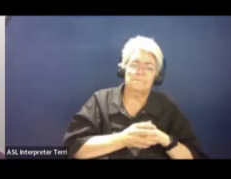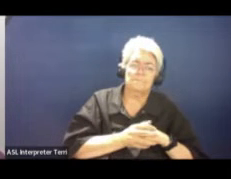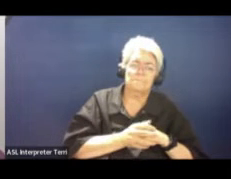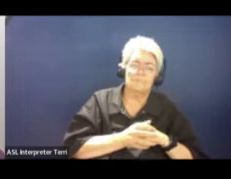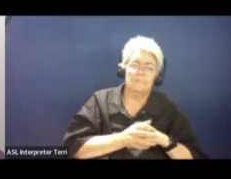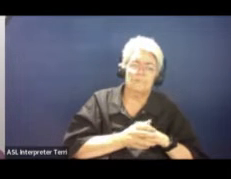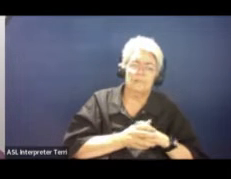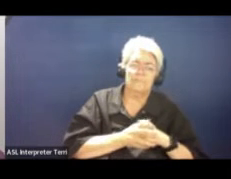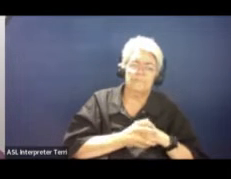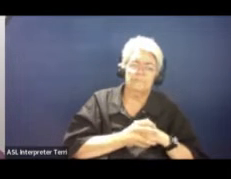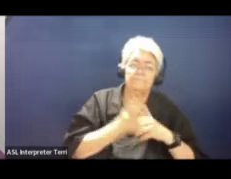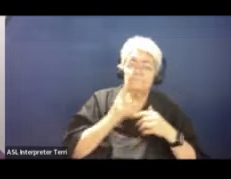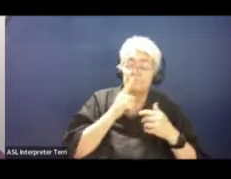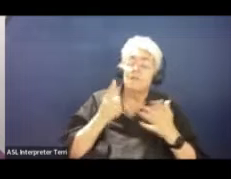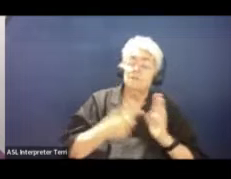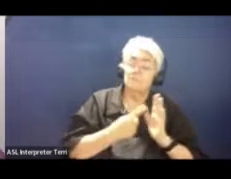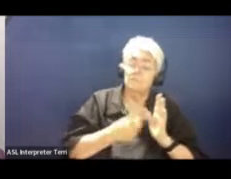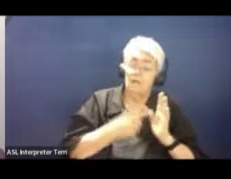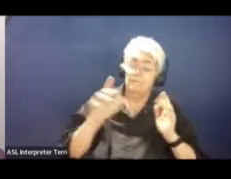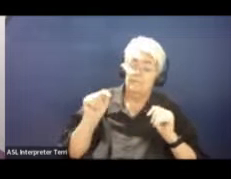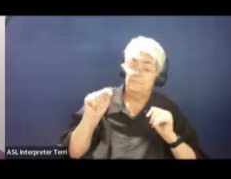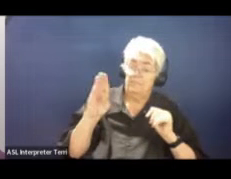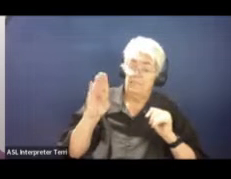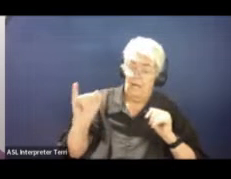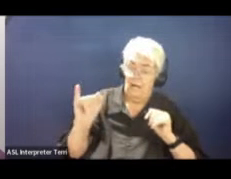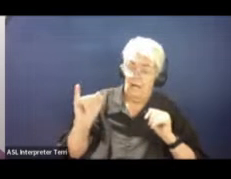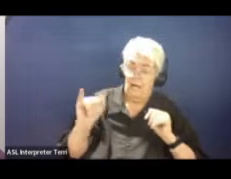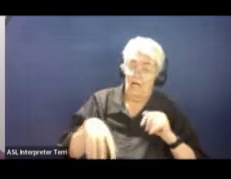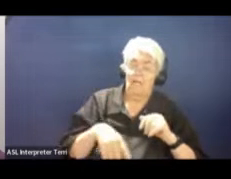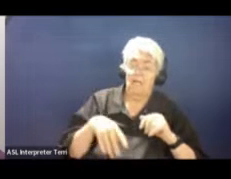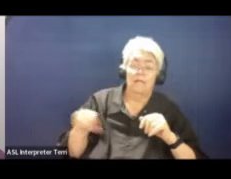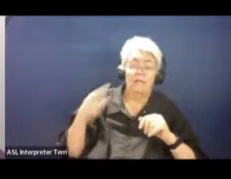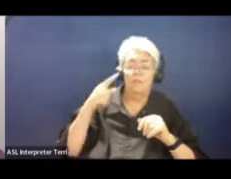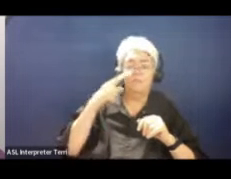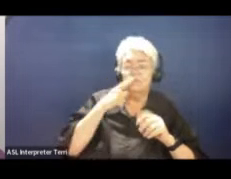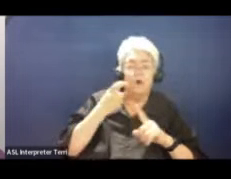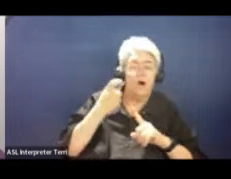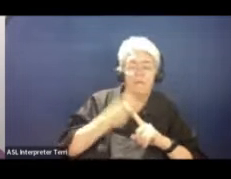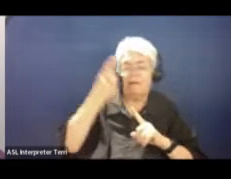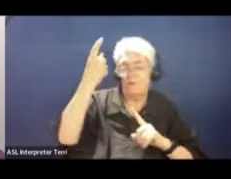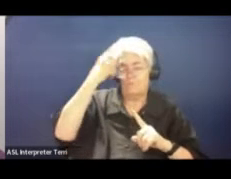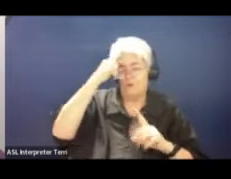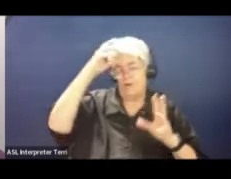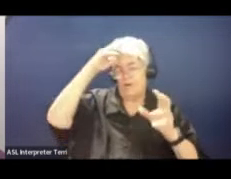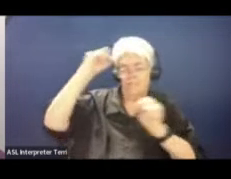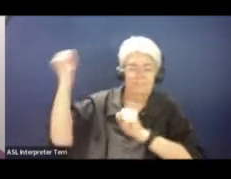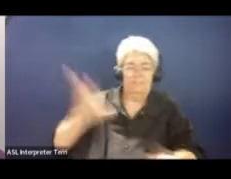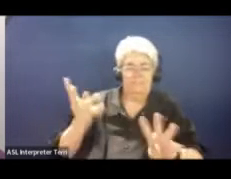sometimes brain injury survivors will go into an automatic brain dump. That's what I call the download of all their info. I'll